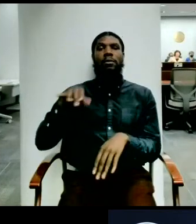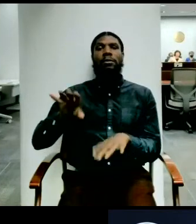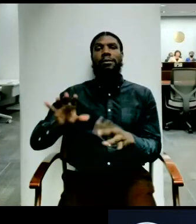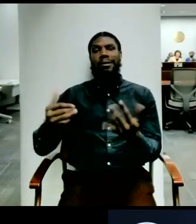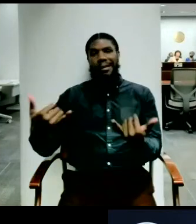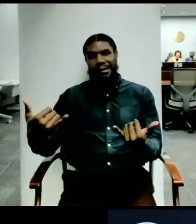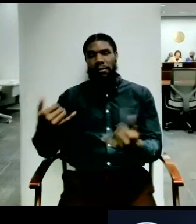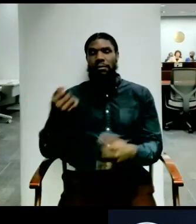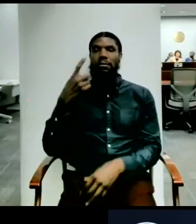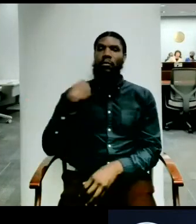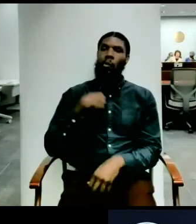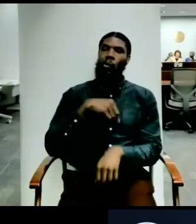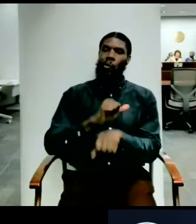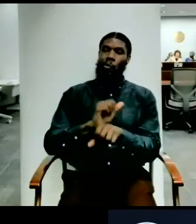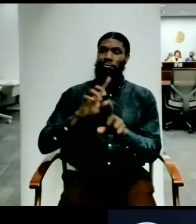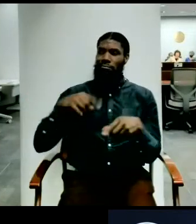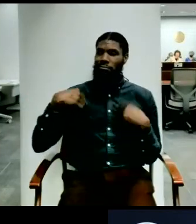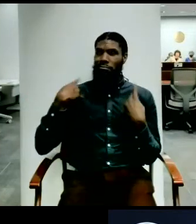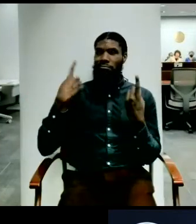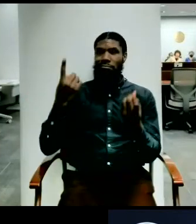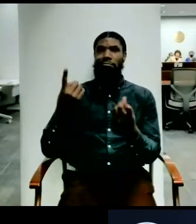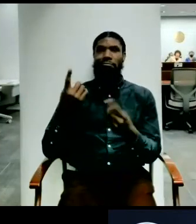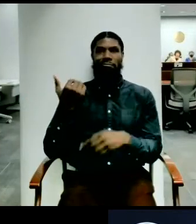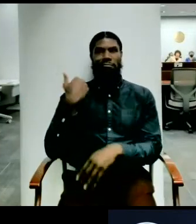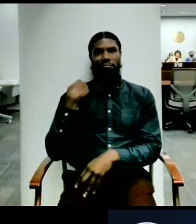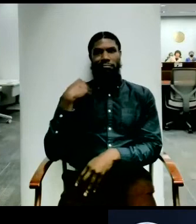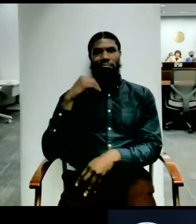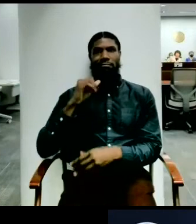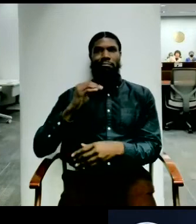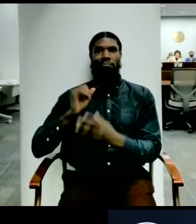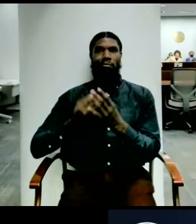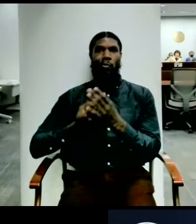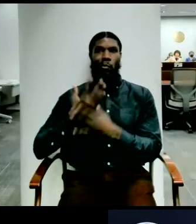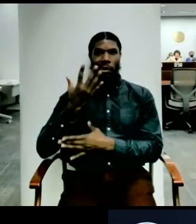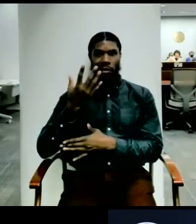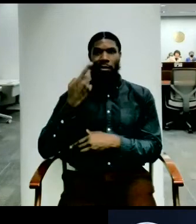actually since the spring to put together a draft bipartisan basis with every office,